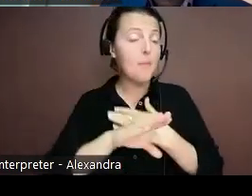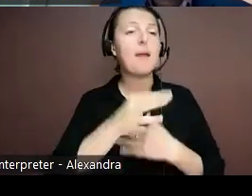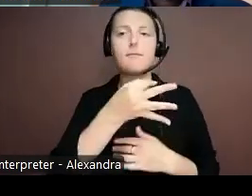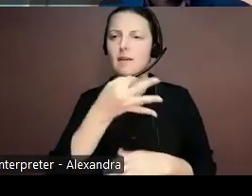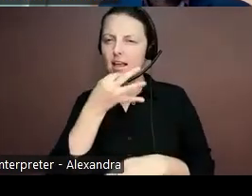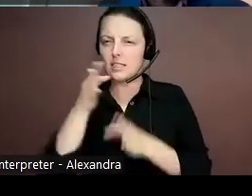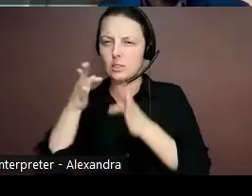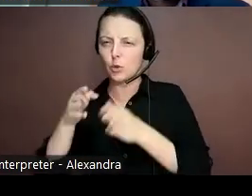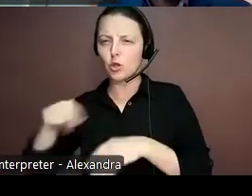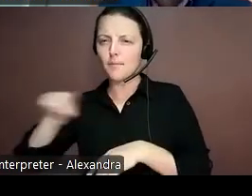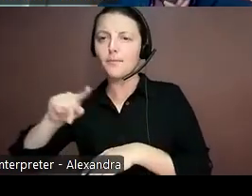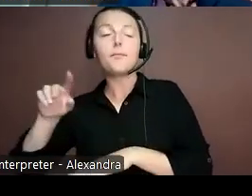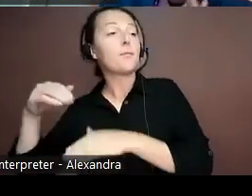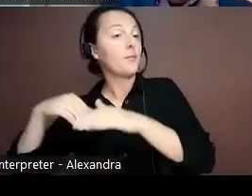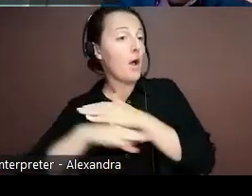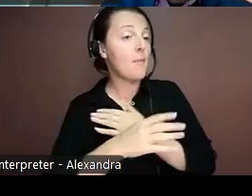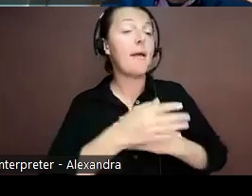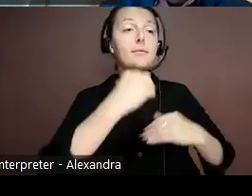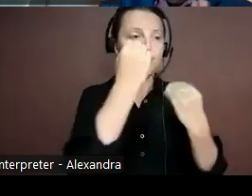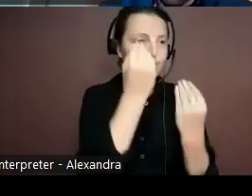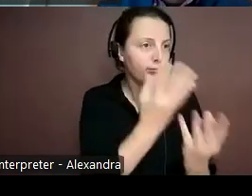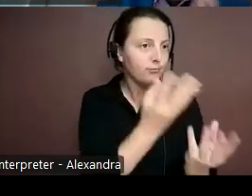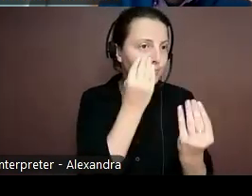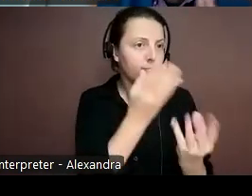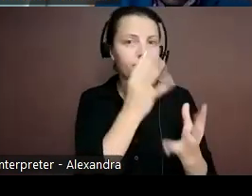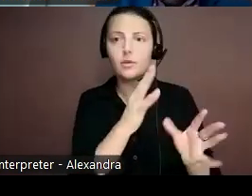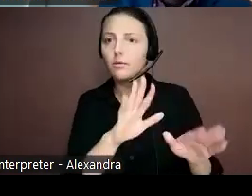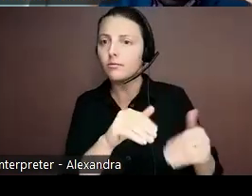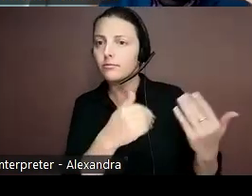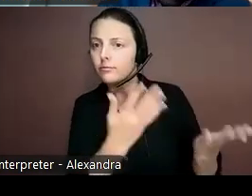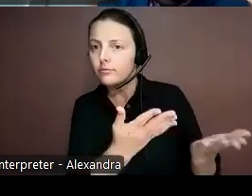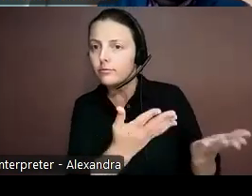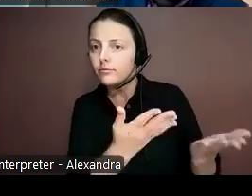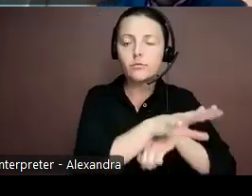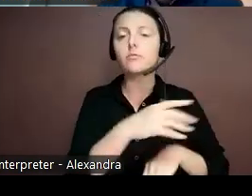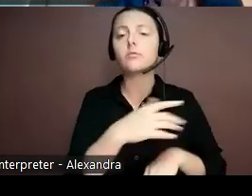and we try those things out and we sort of have we refine those plans in communication with them